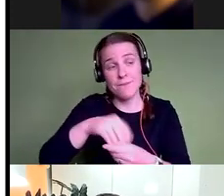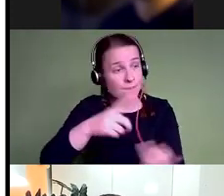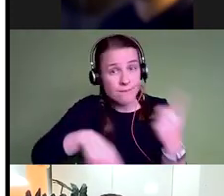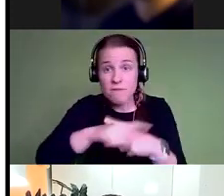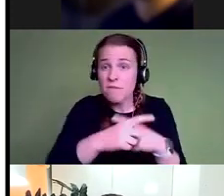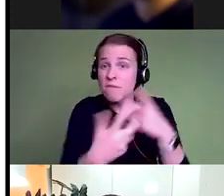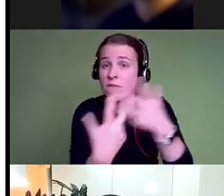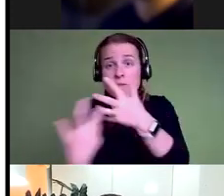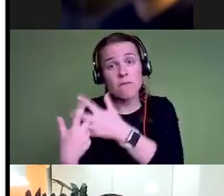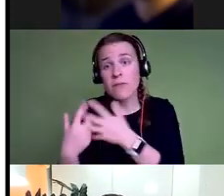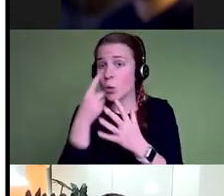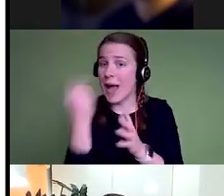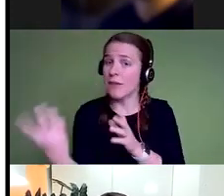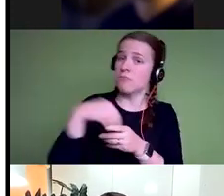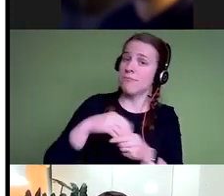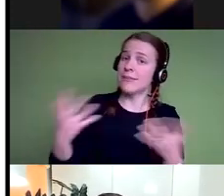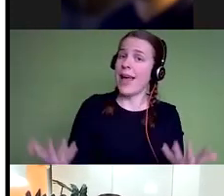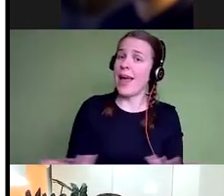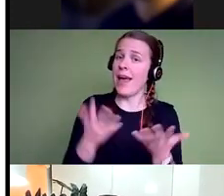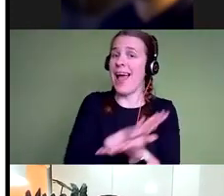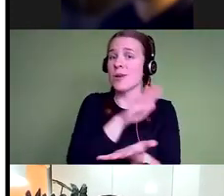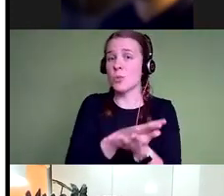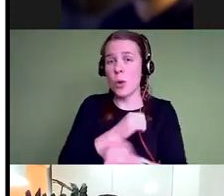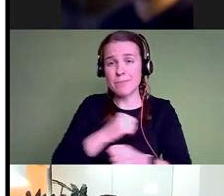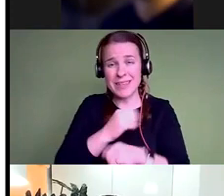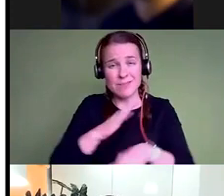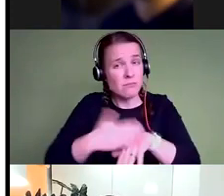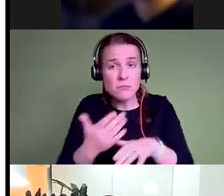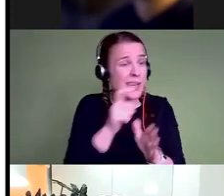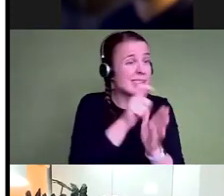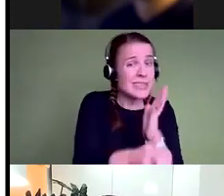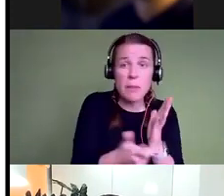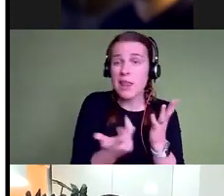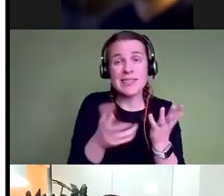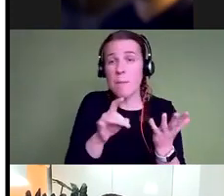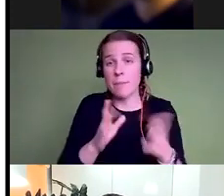Designing gardens are landscaped for accessibility should really be about designing for inclusive passivityity,